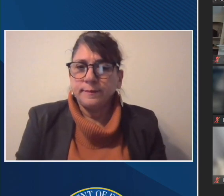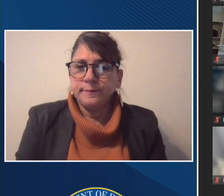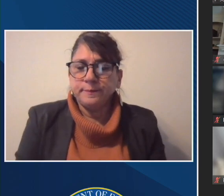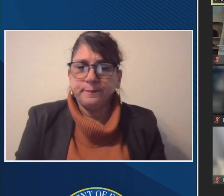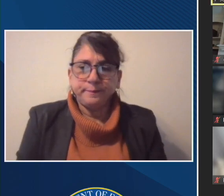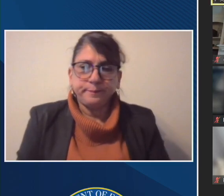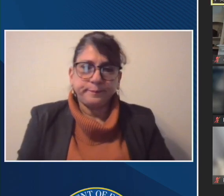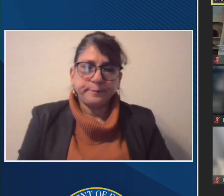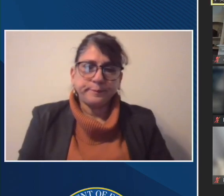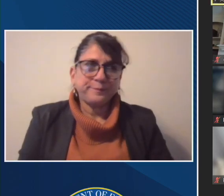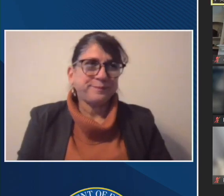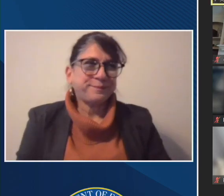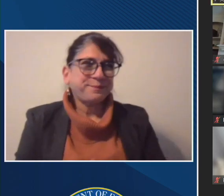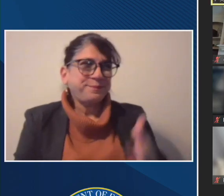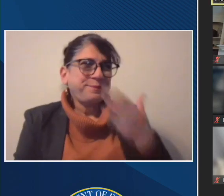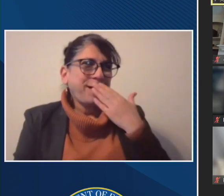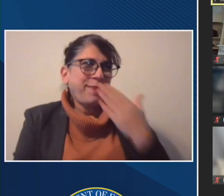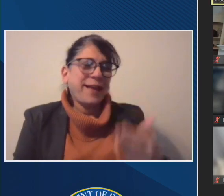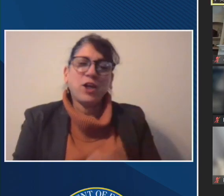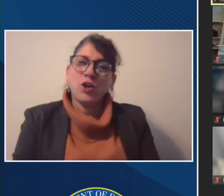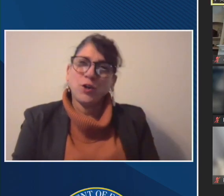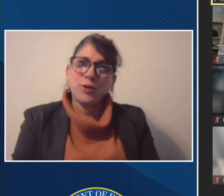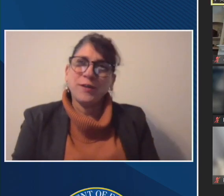Thank you. A couple comments on this.